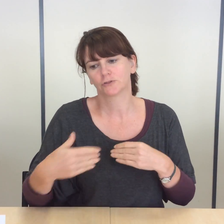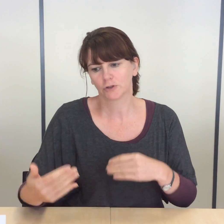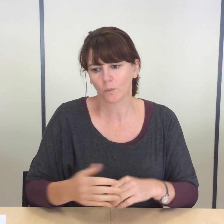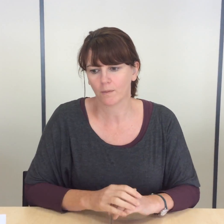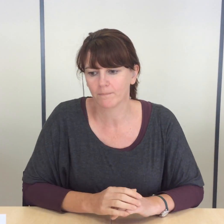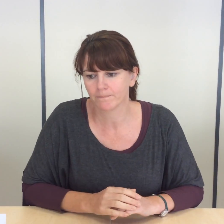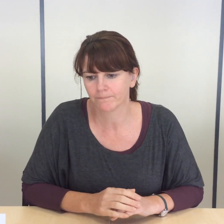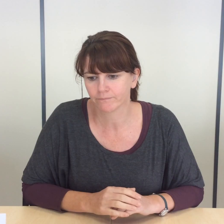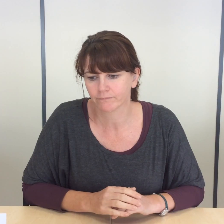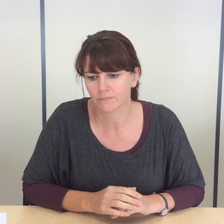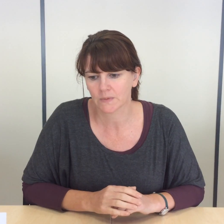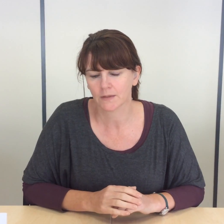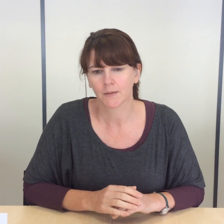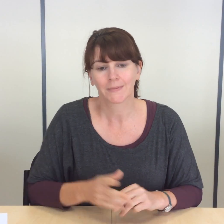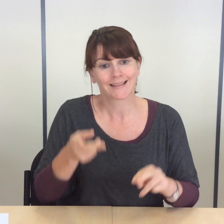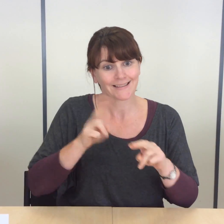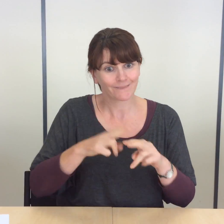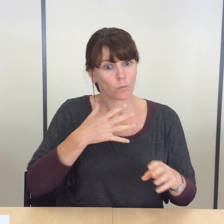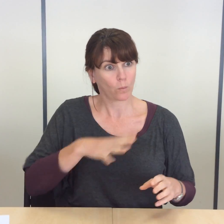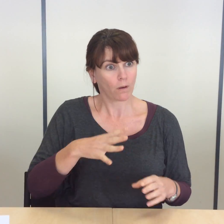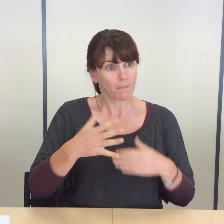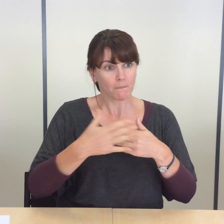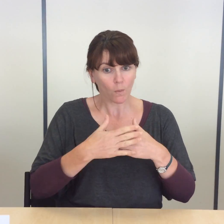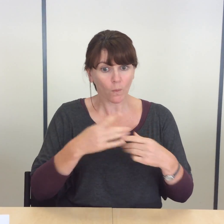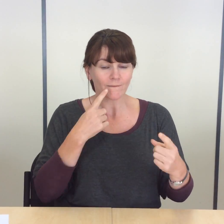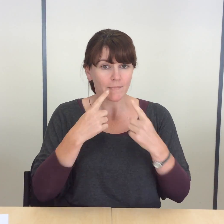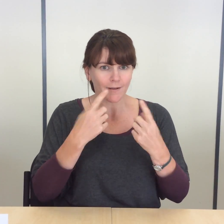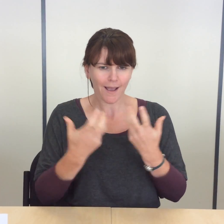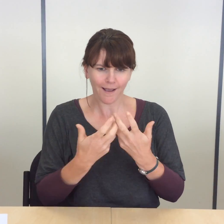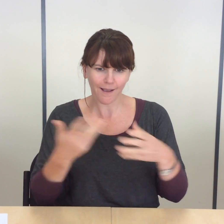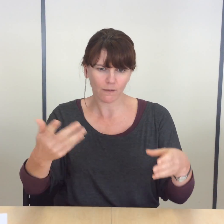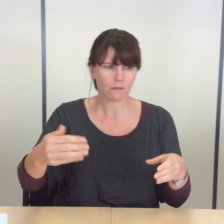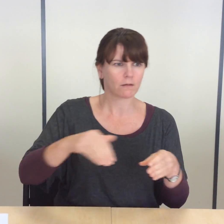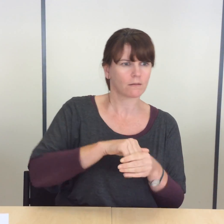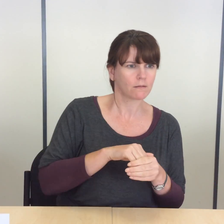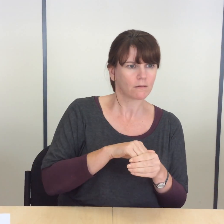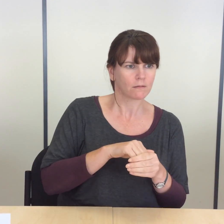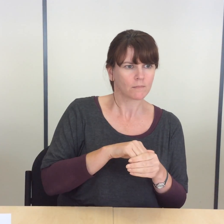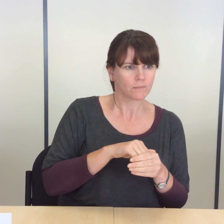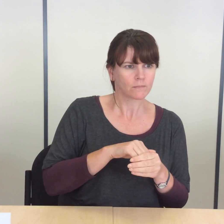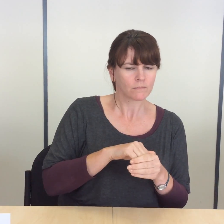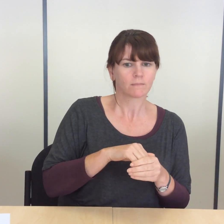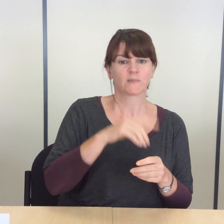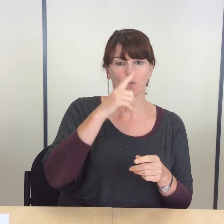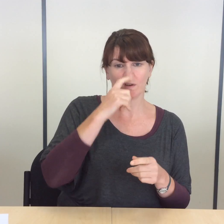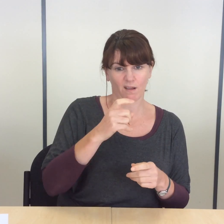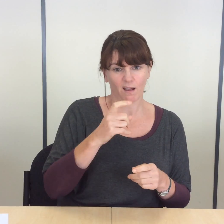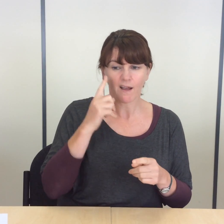to GPs and access to hospitals. If you want more information about how you